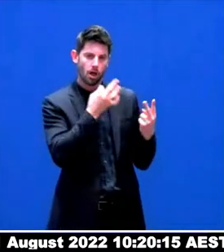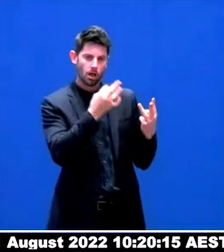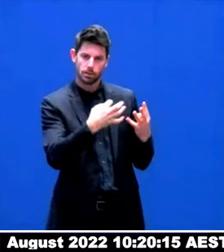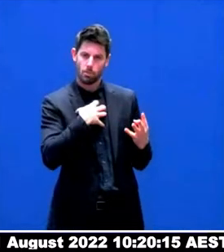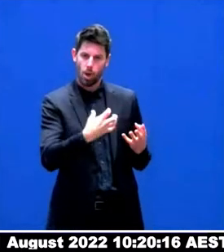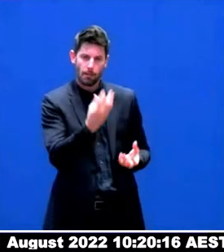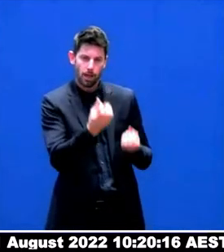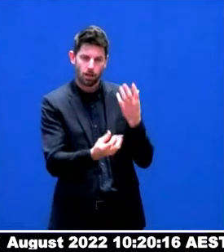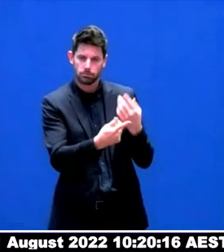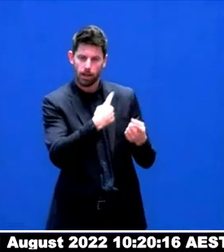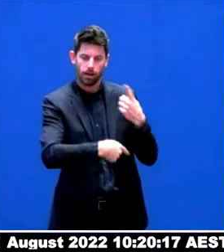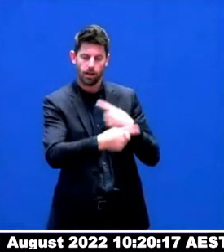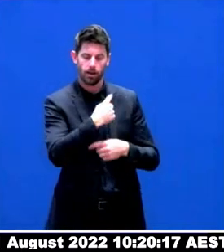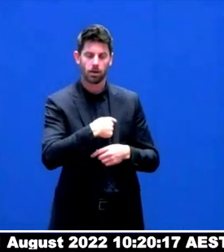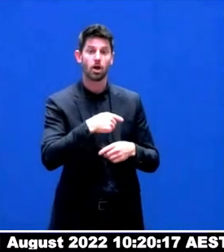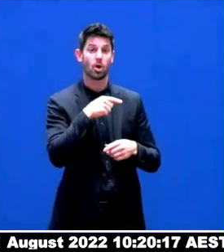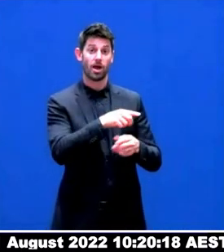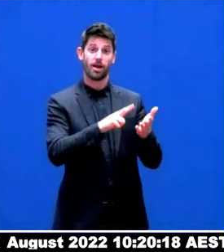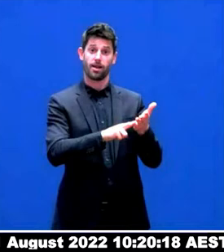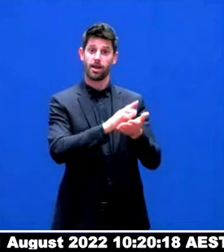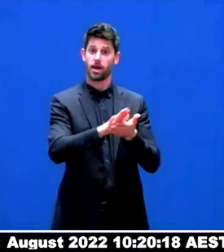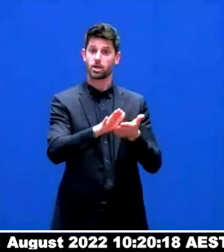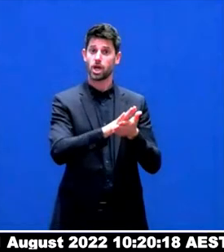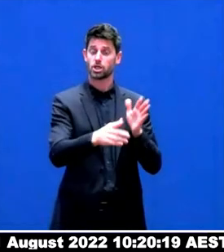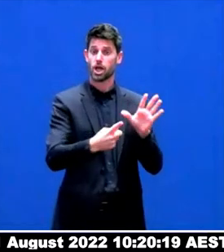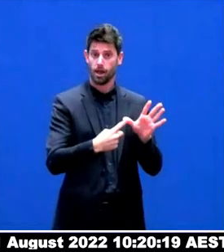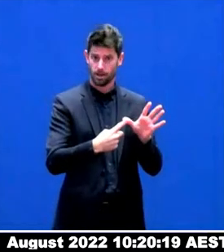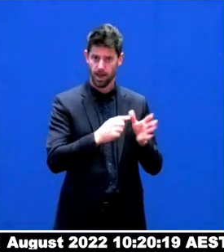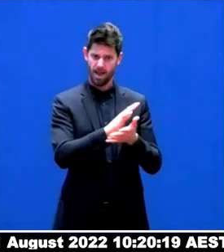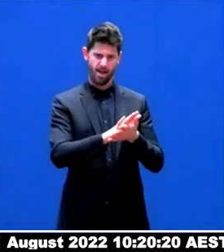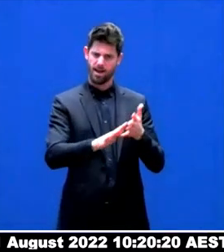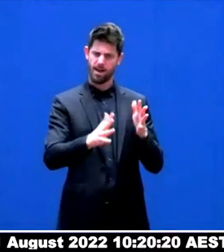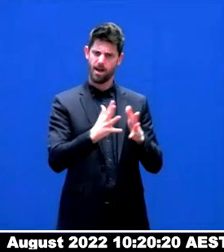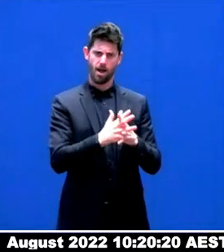So, at an overall level, the way in which this Agreement operates is that the